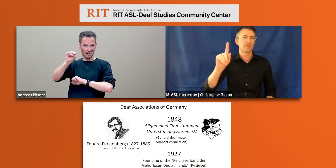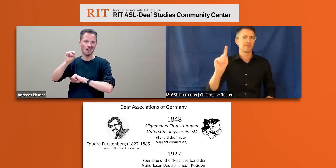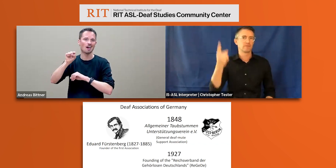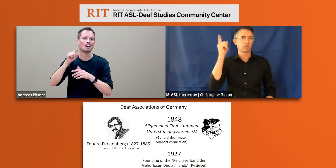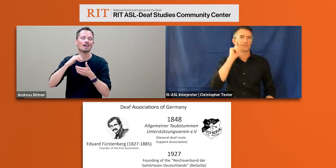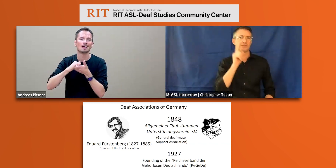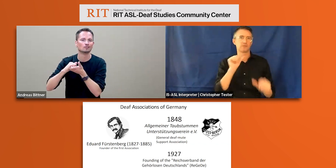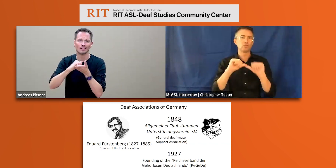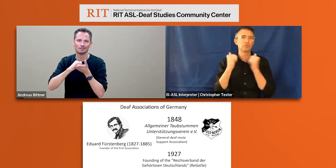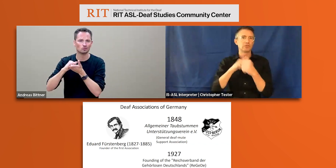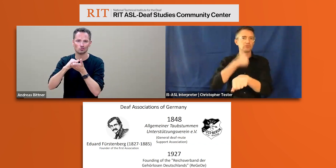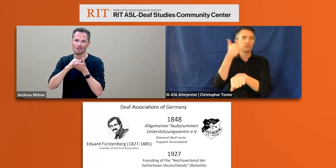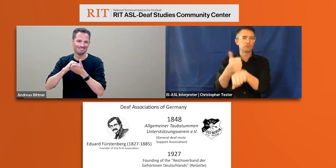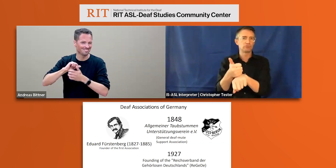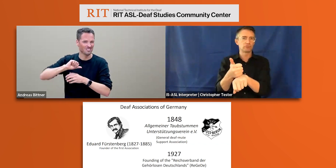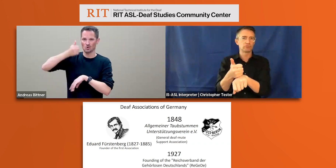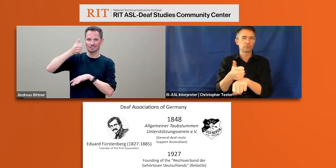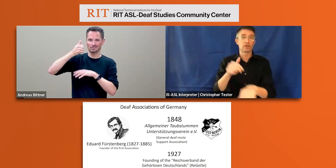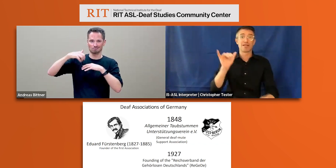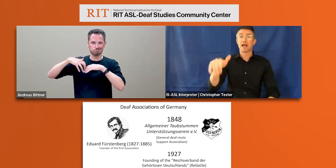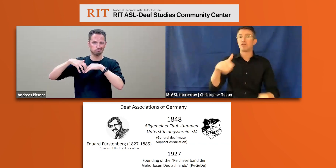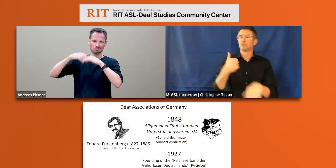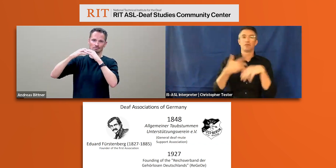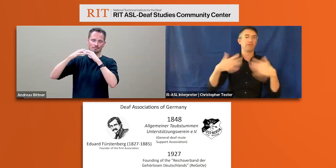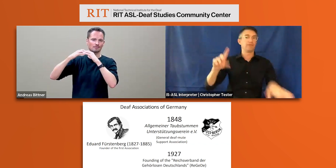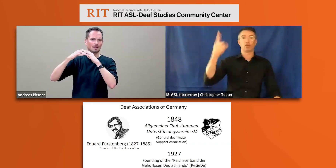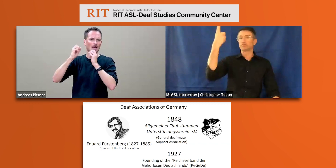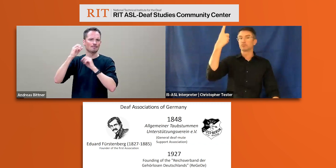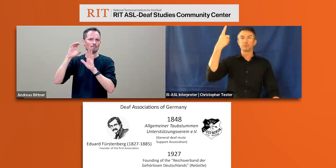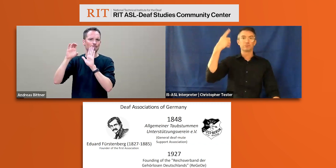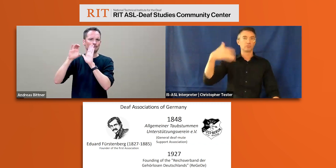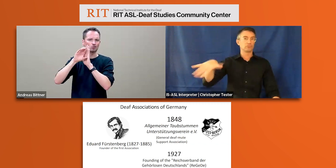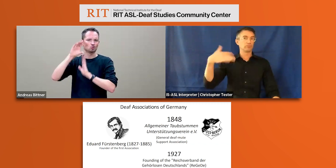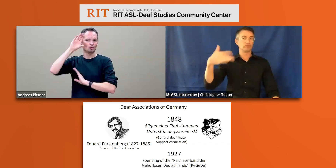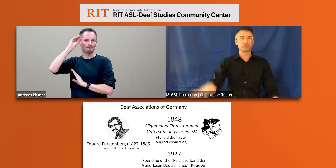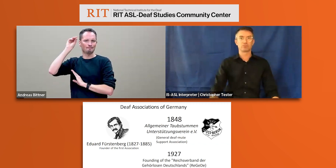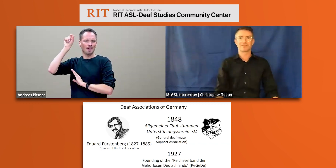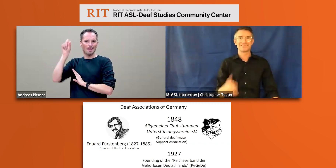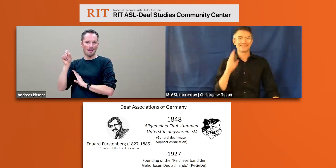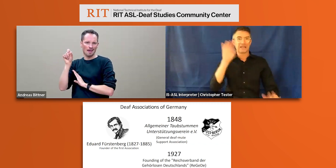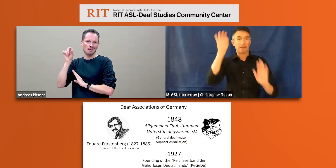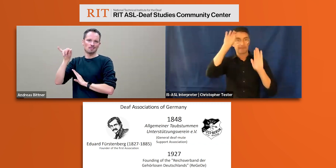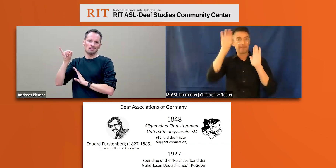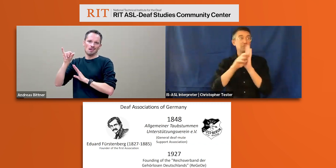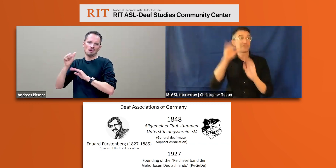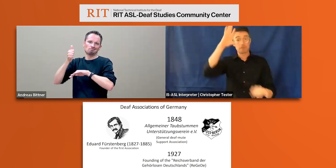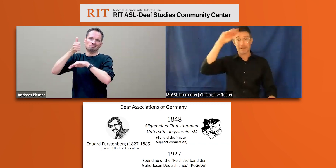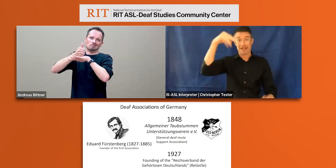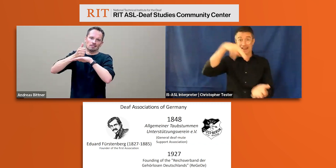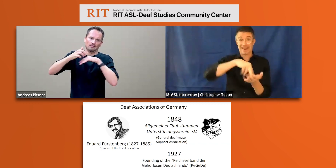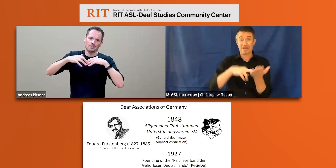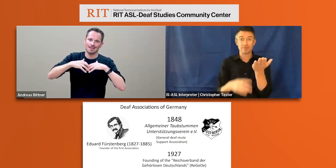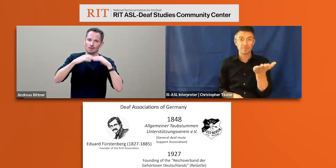That was back in 1848, when the first Association was established.